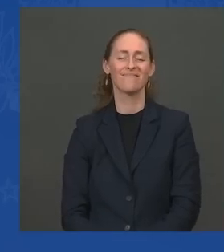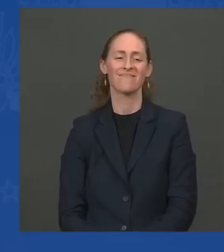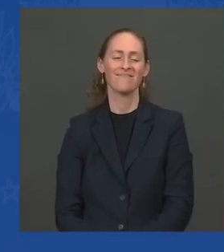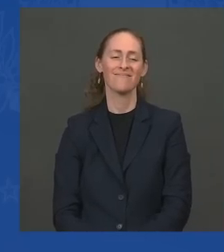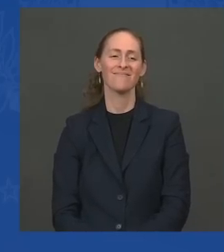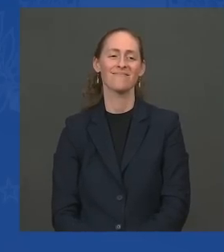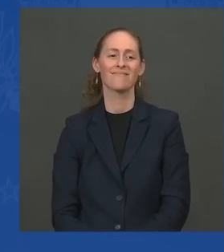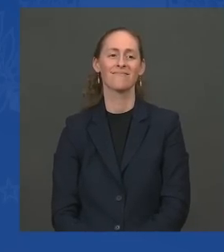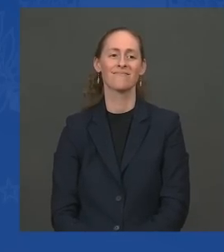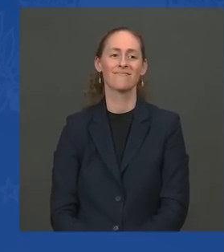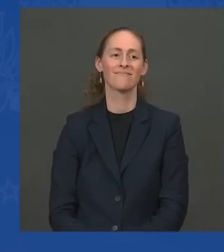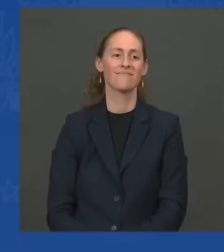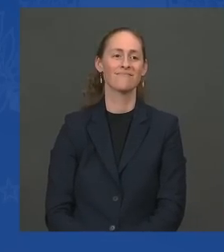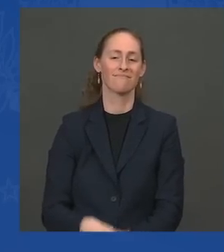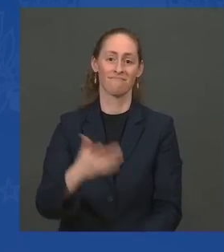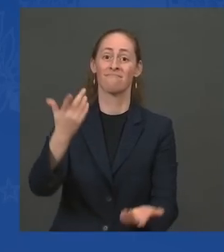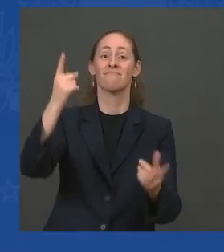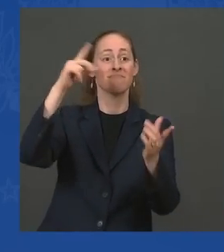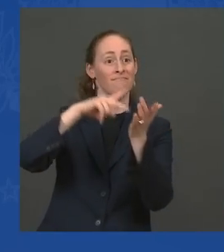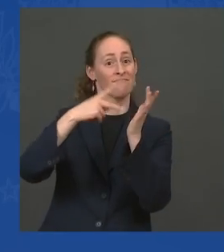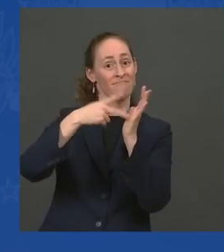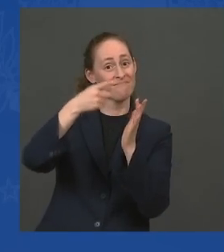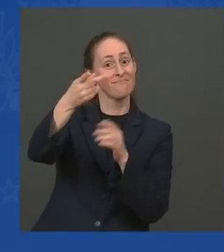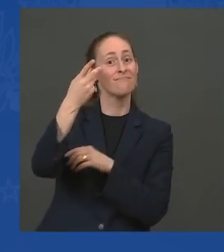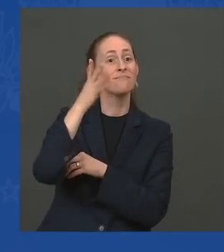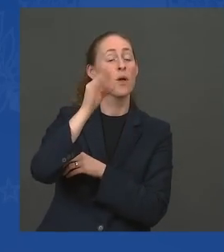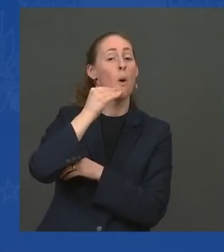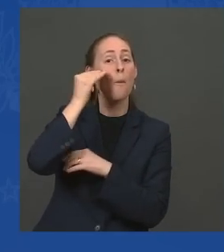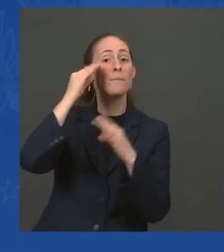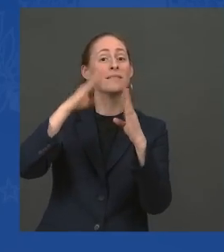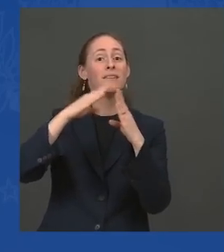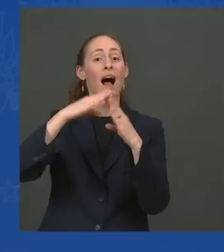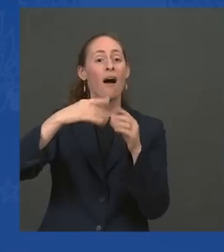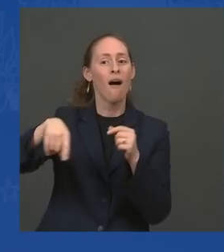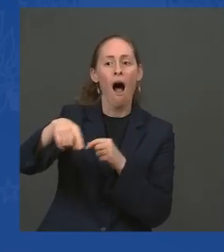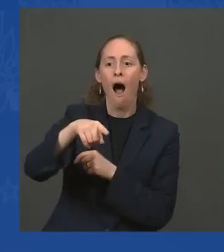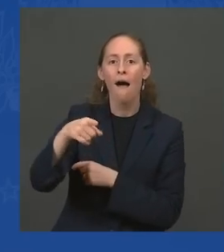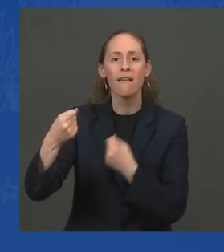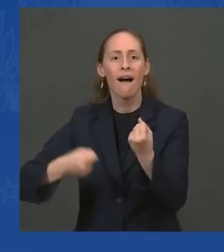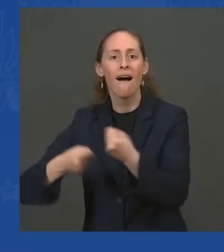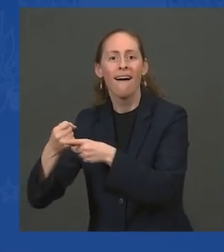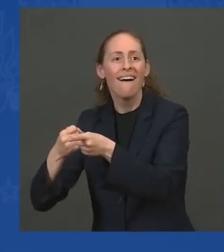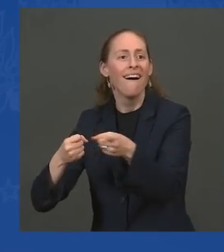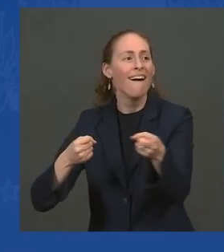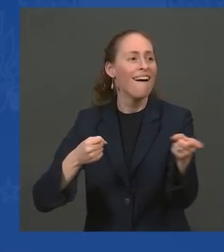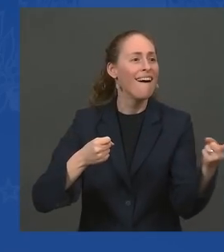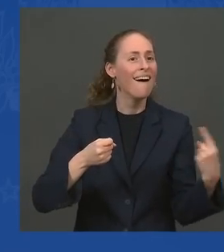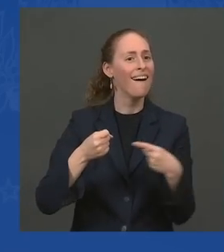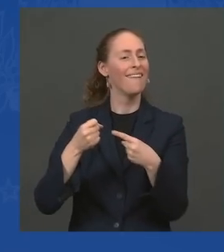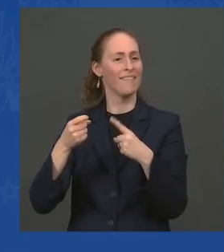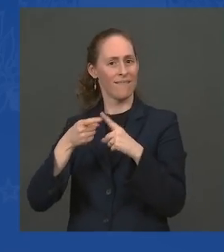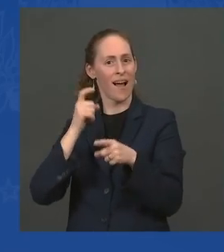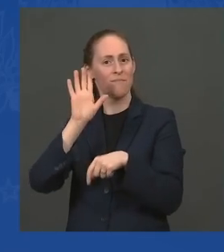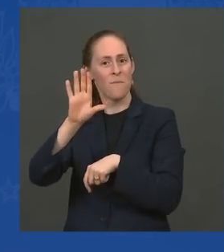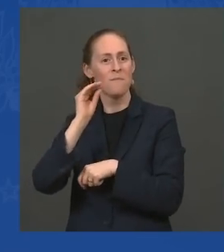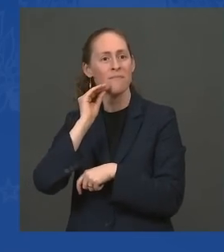I want you to feel the way I feel: pride in what we can do when we're together as the United States of America.